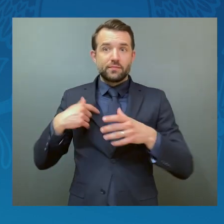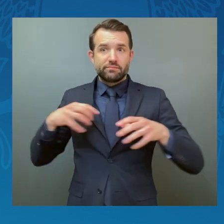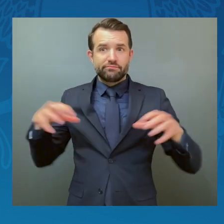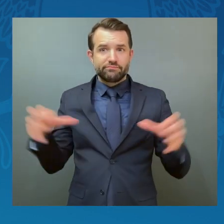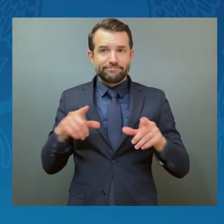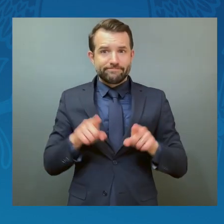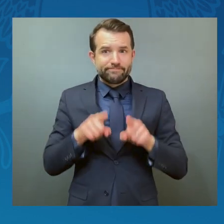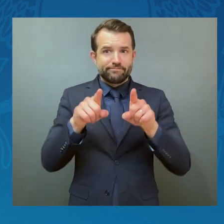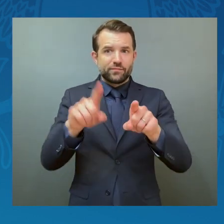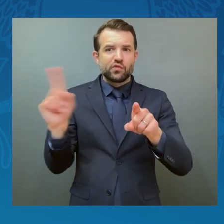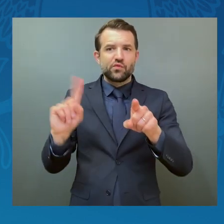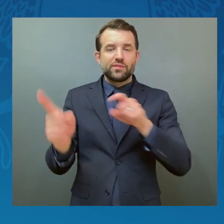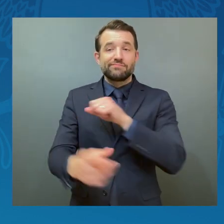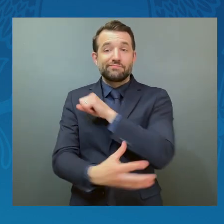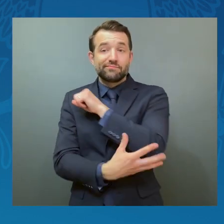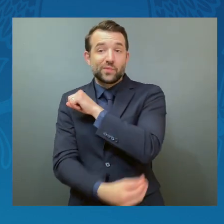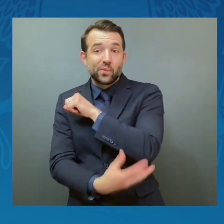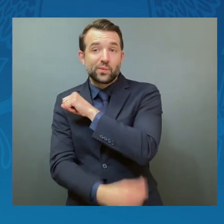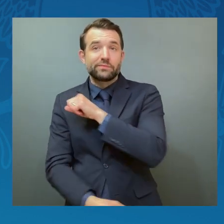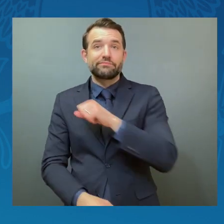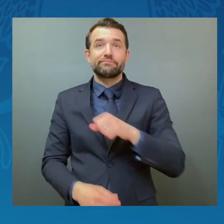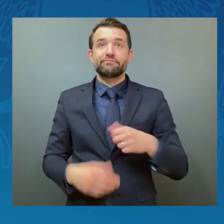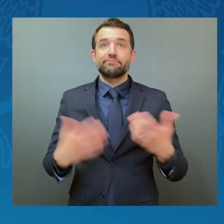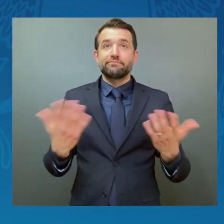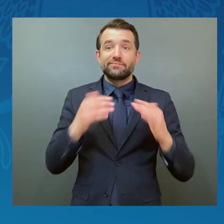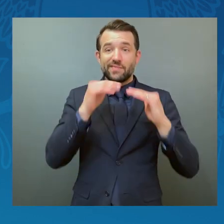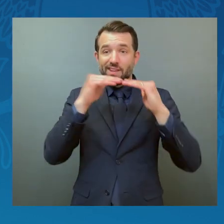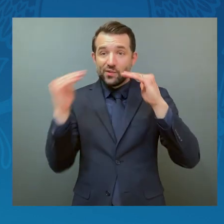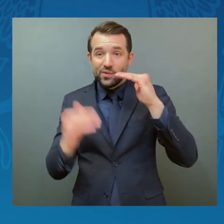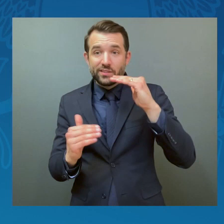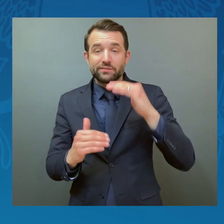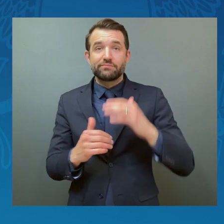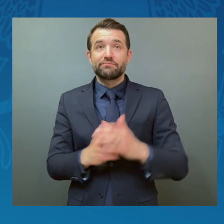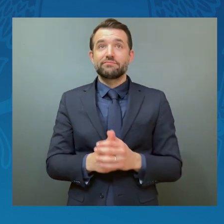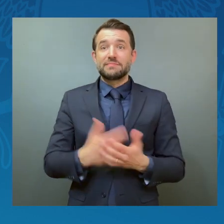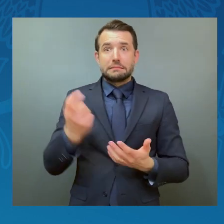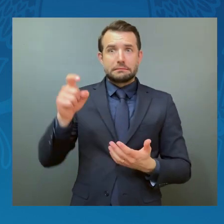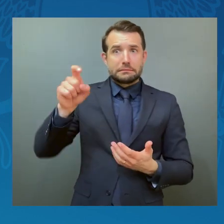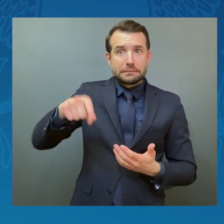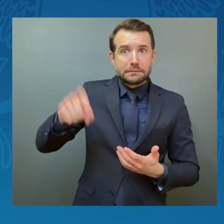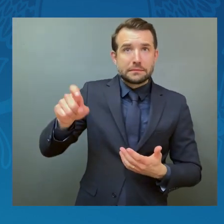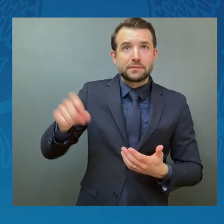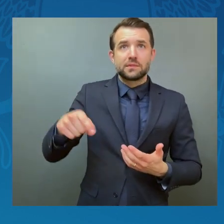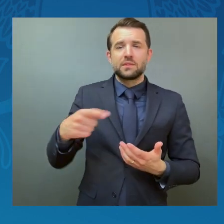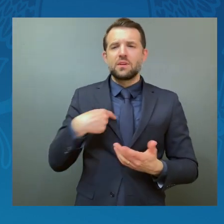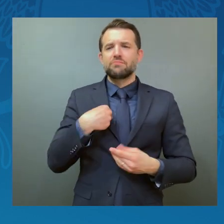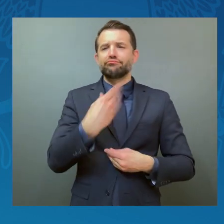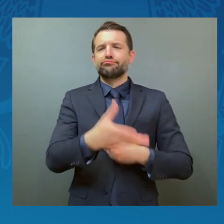That's because this administration understands that when rural America thrives, all of America thrives.